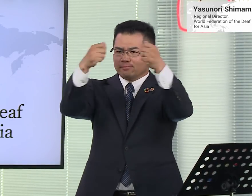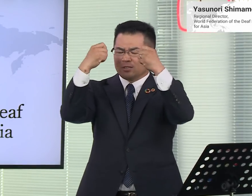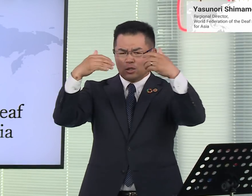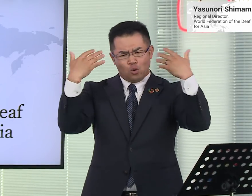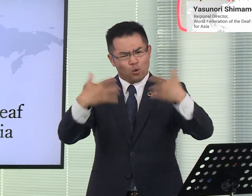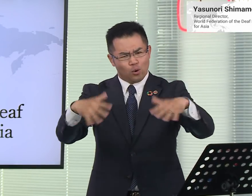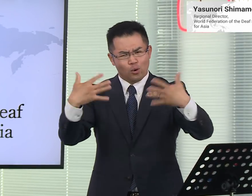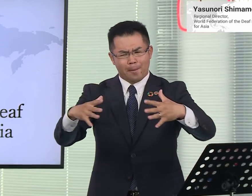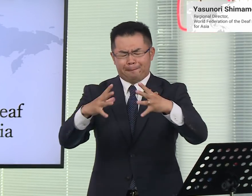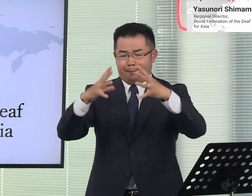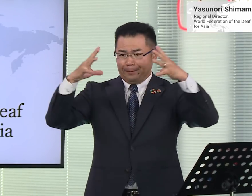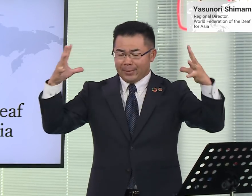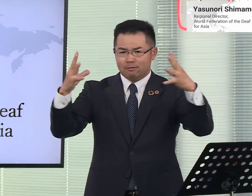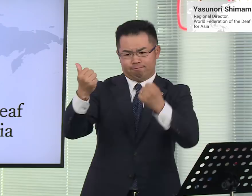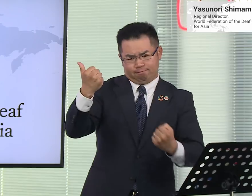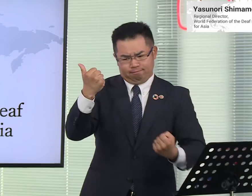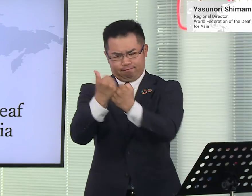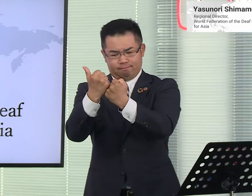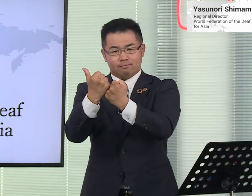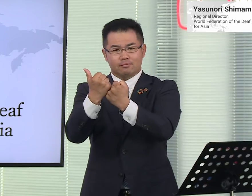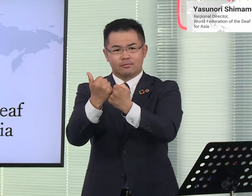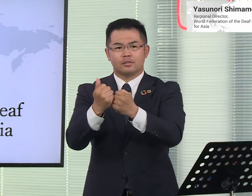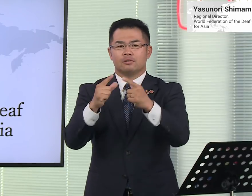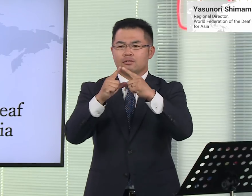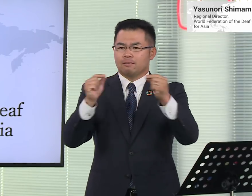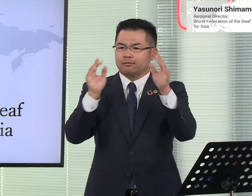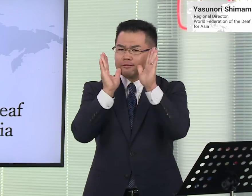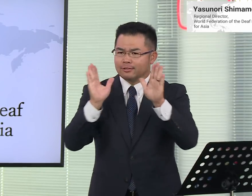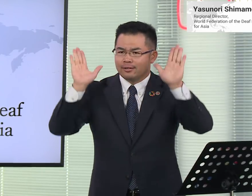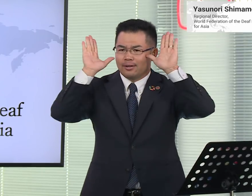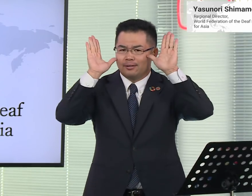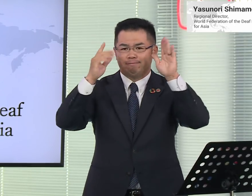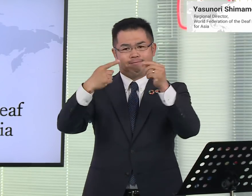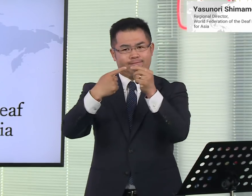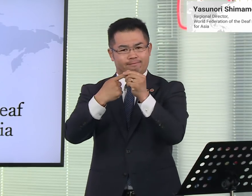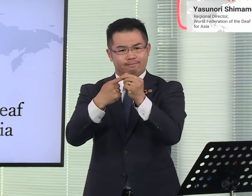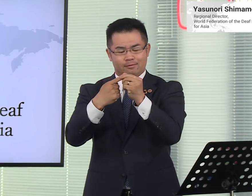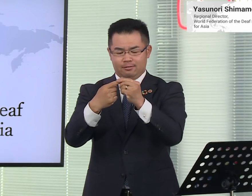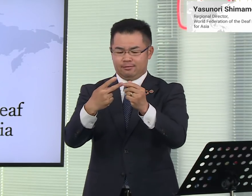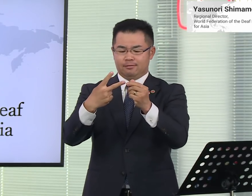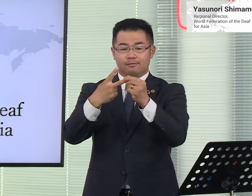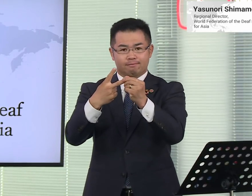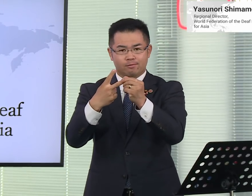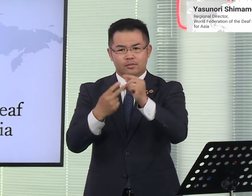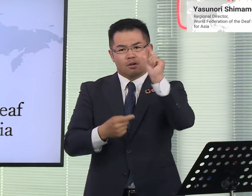international sign. For today's event, we will be communicating through international sign.